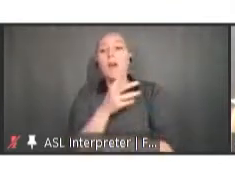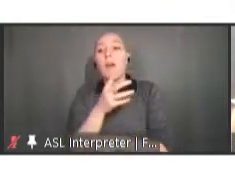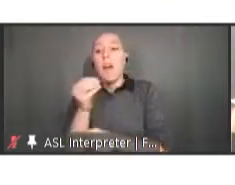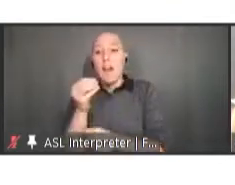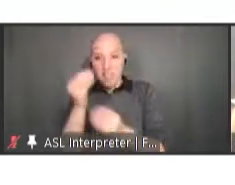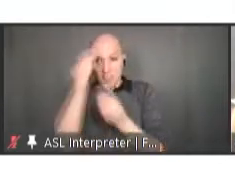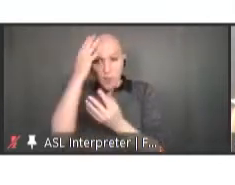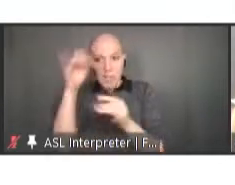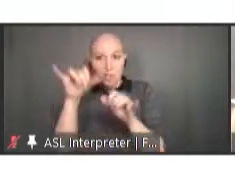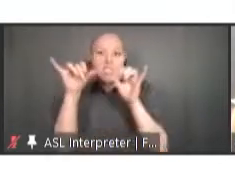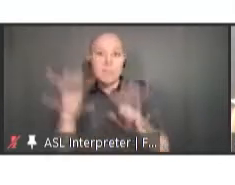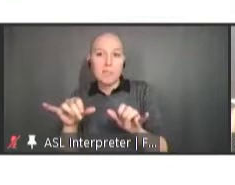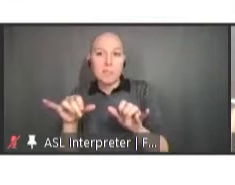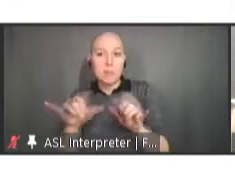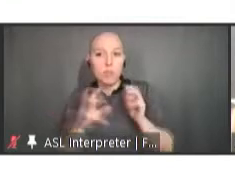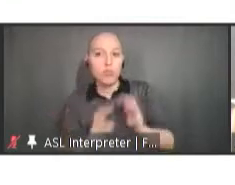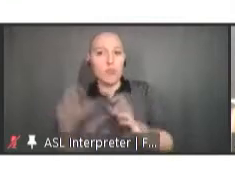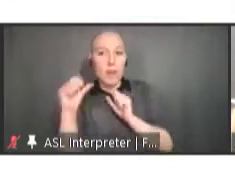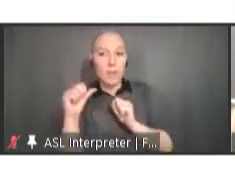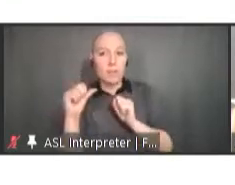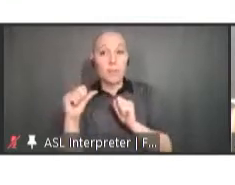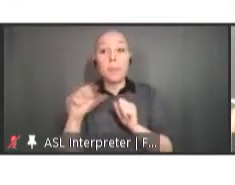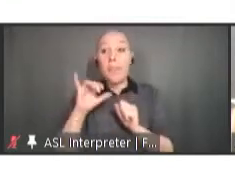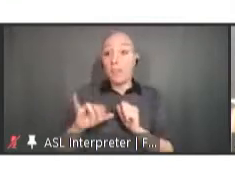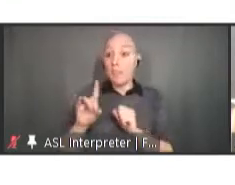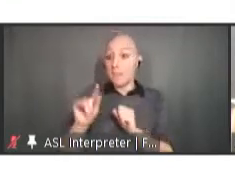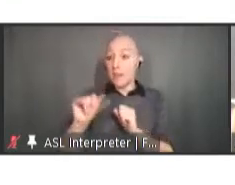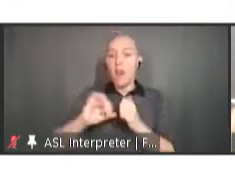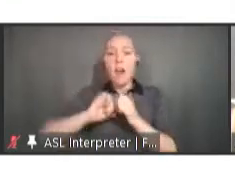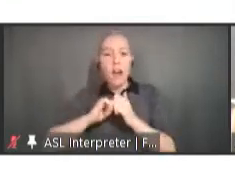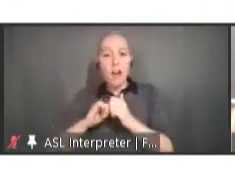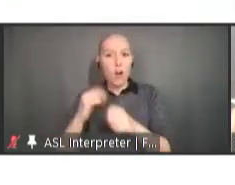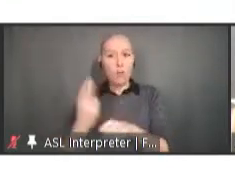and the use of this data to support public health efforts. After a short break,